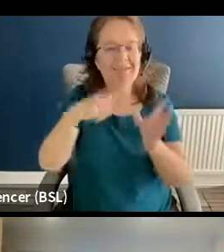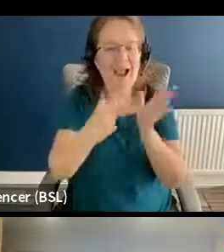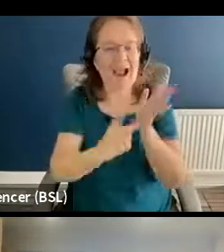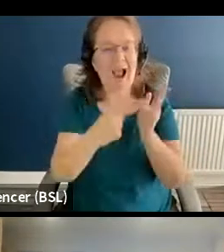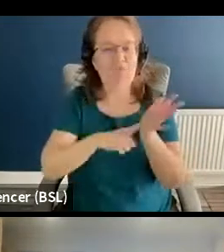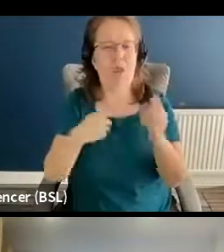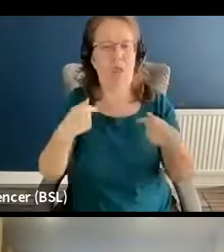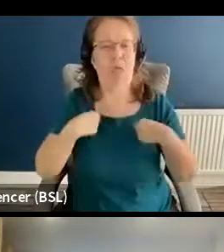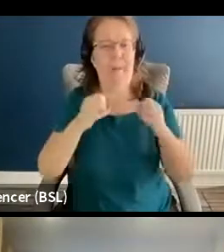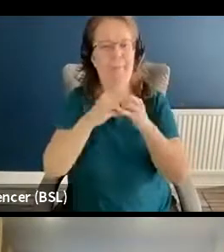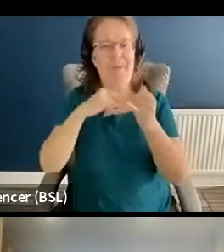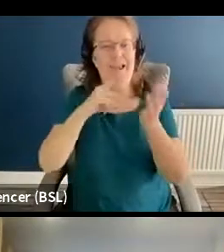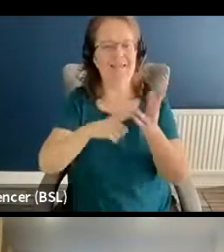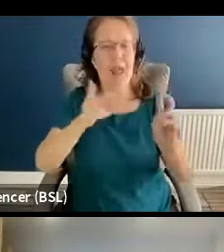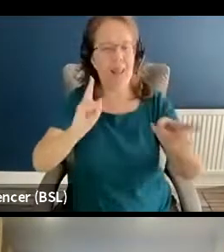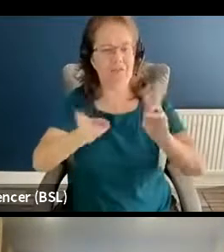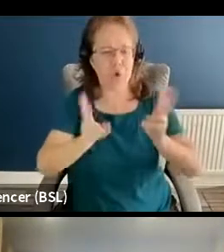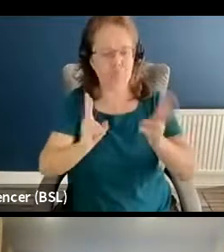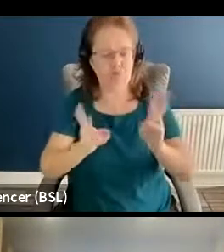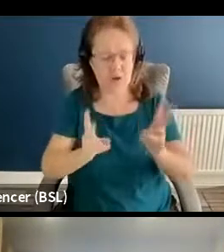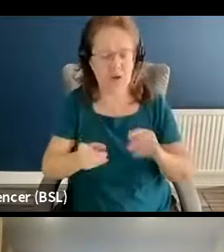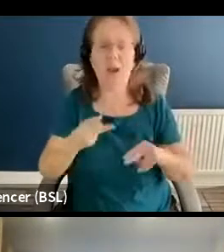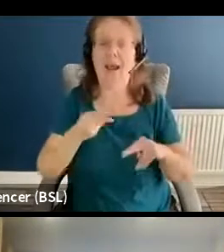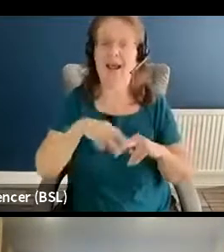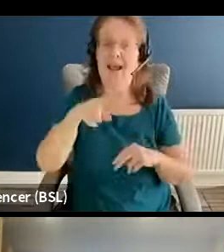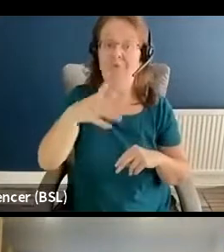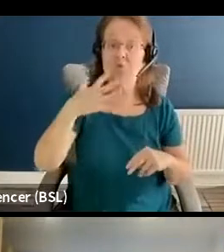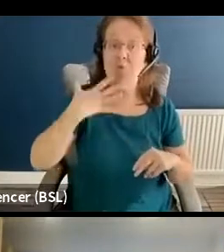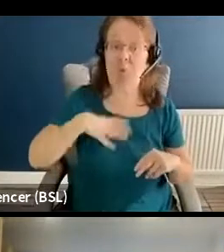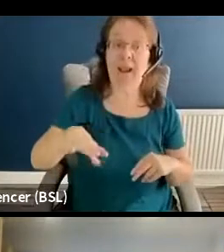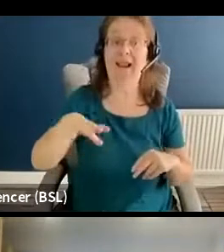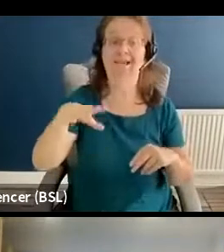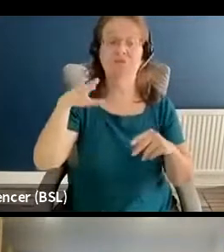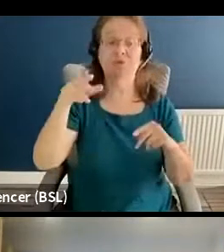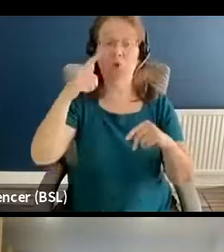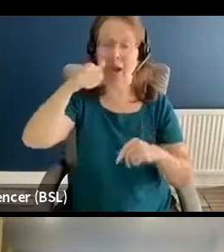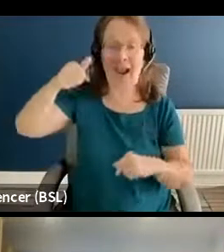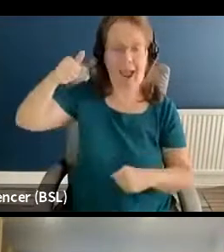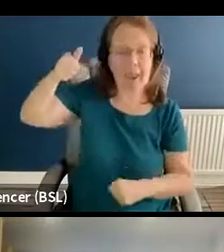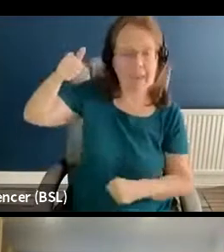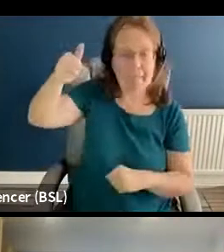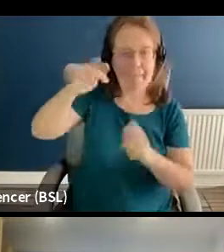Sign Language interpreters. So if you need to, you can pin them to your screen by clicking on